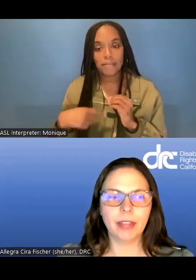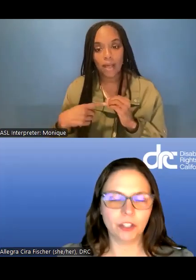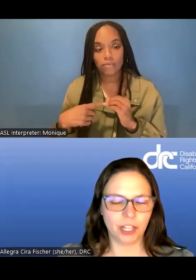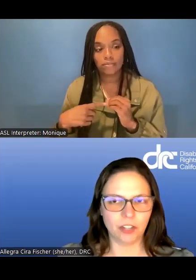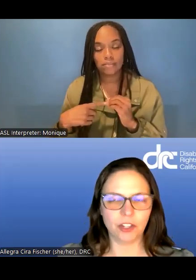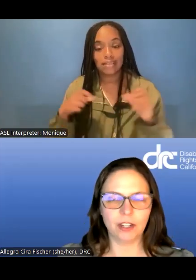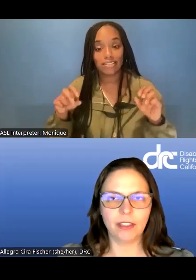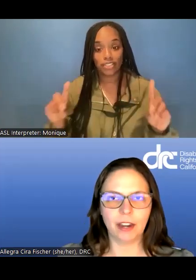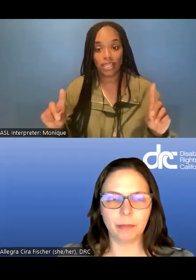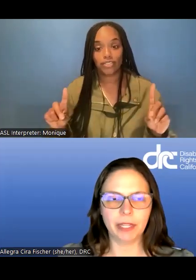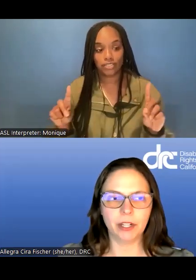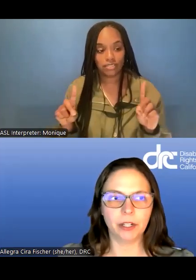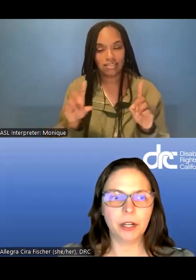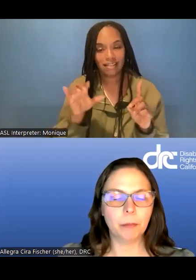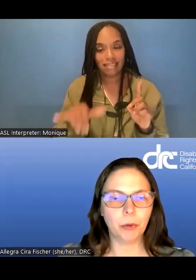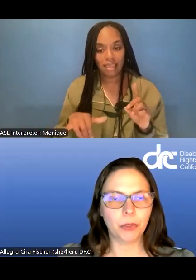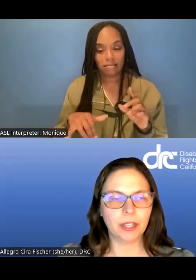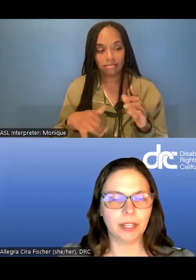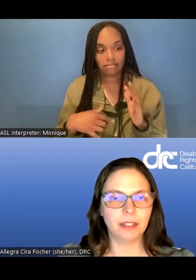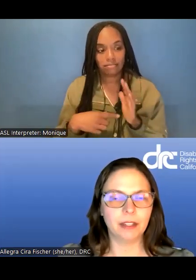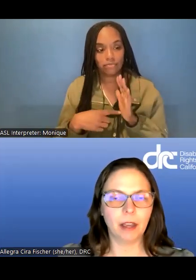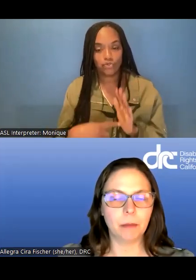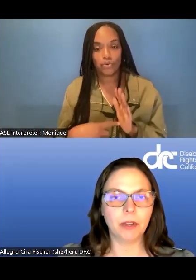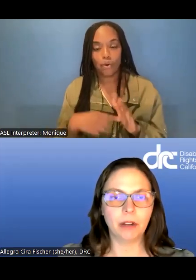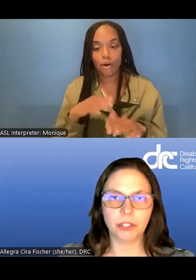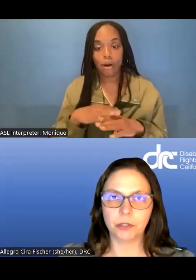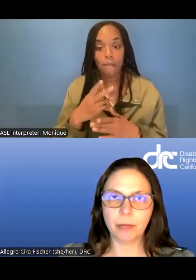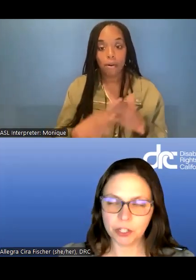education that appear both in, the governor's budget,